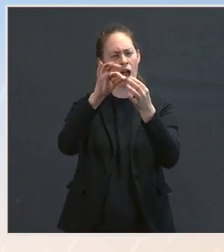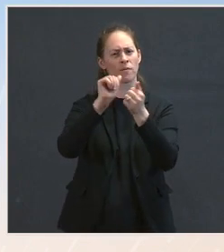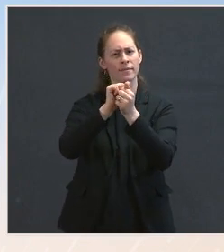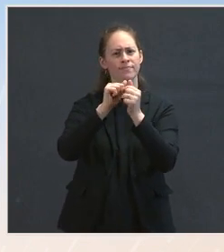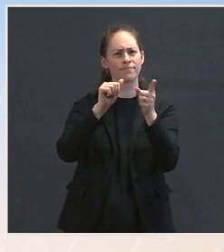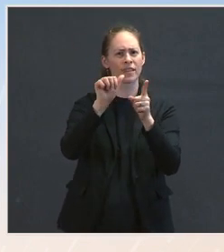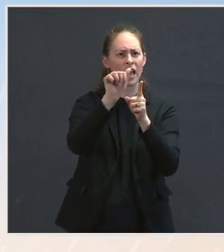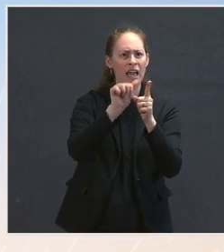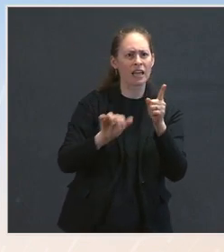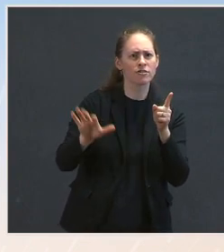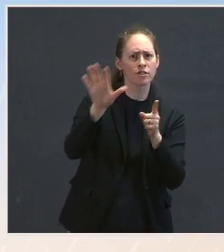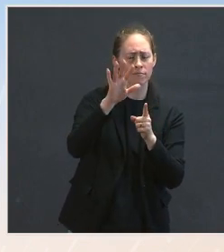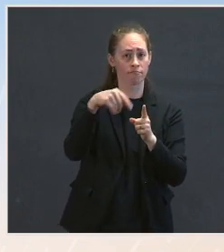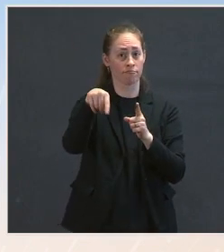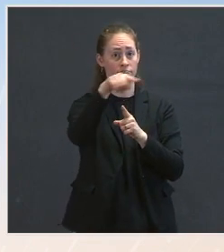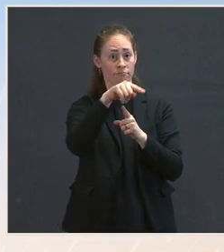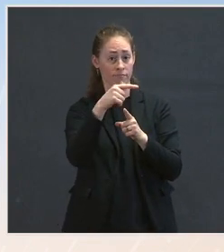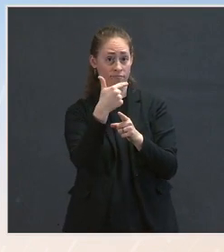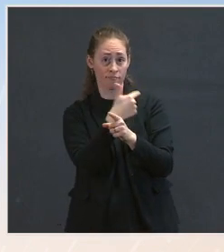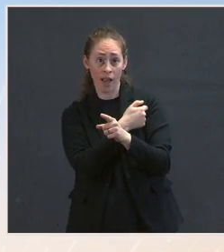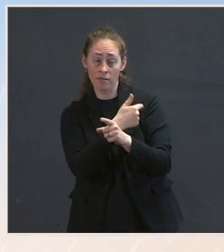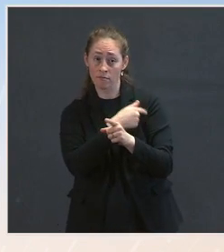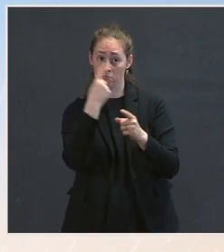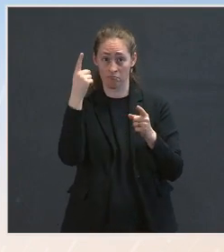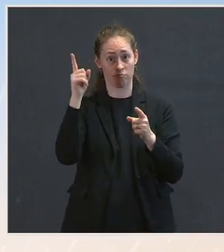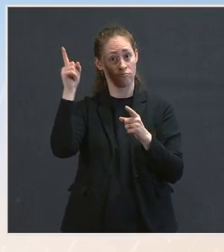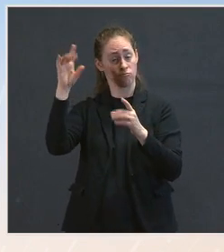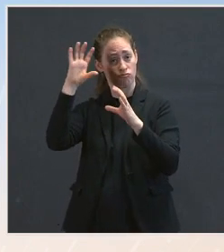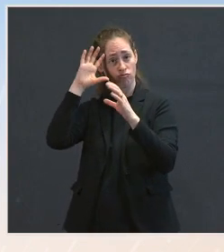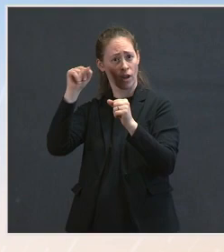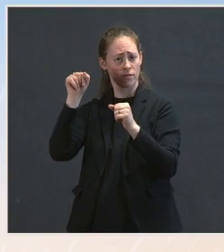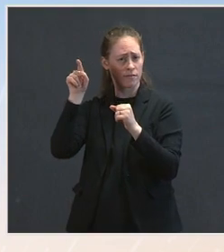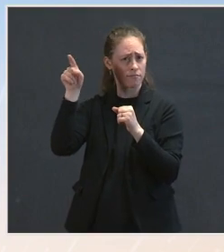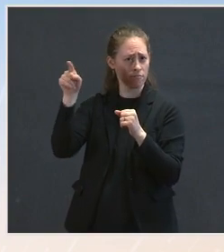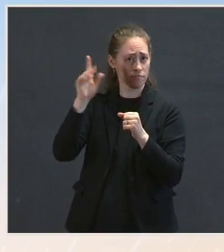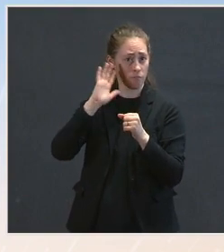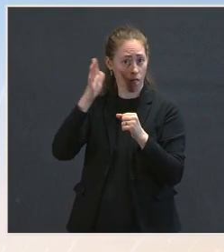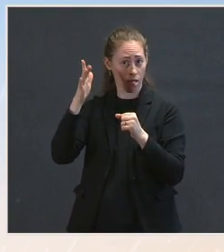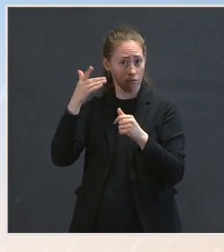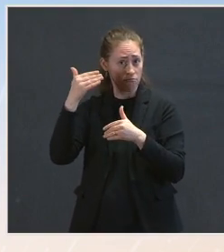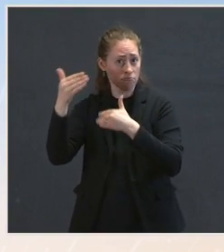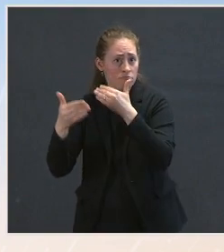Does the President think enough is being done with regards to equitably distributing the vaccine?